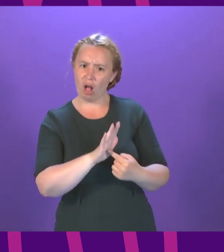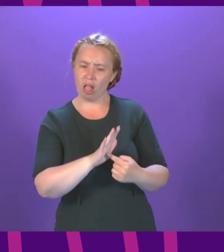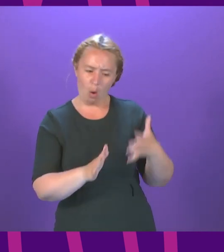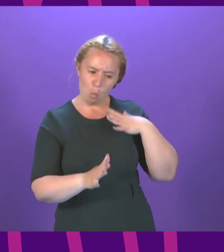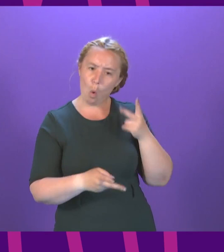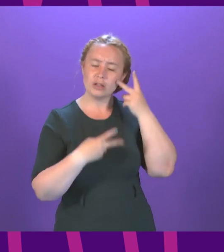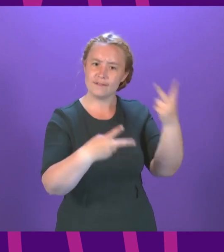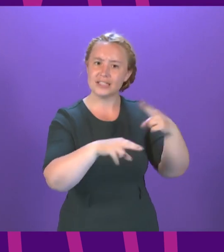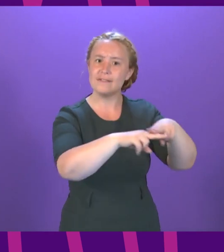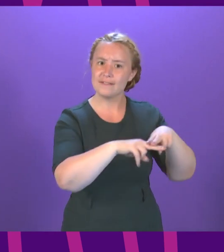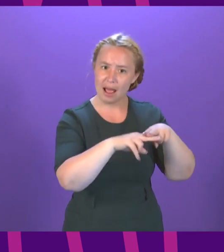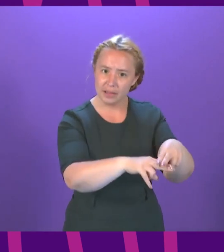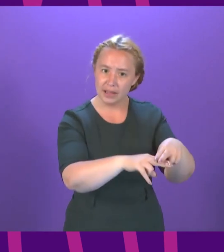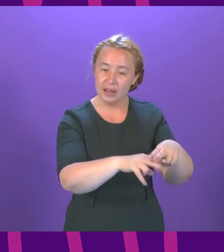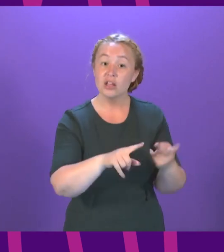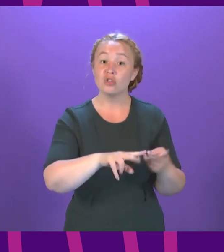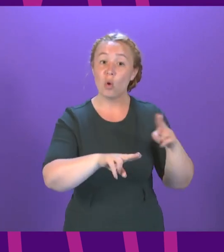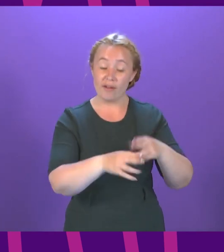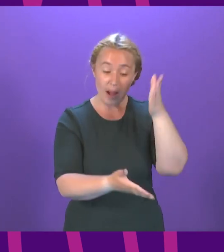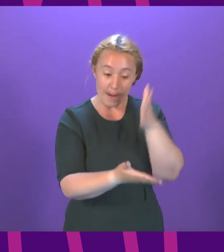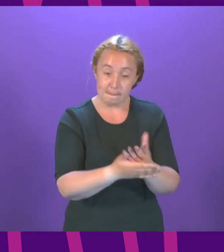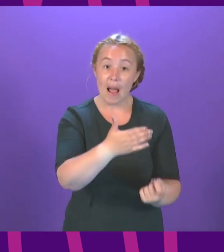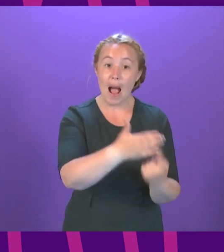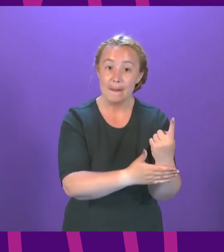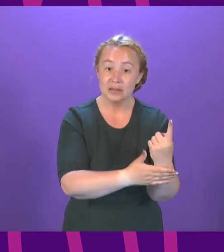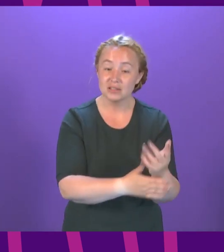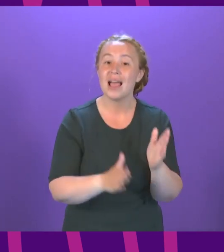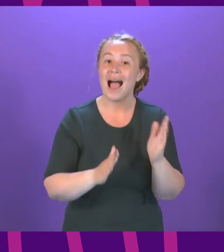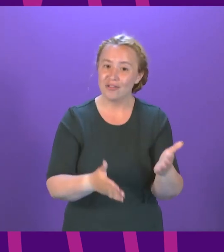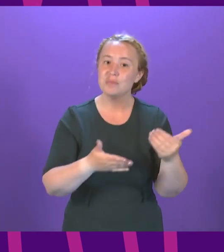allow that to happen as safely as possible and in as proportionate a way as possible.